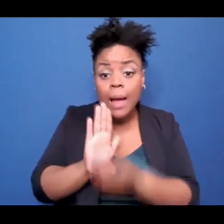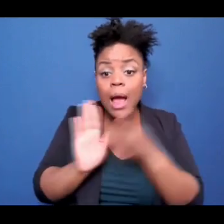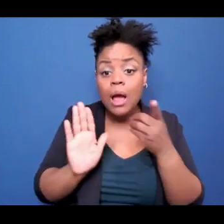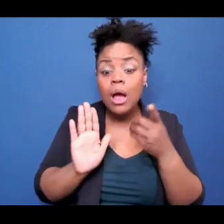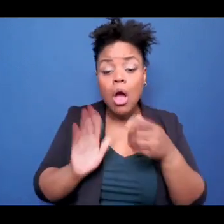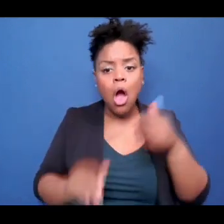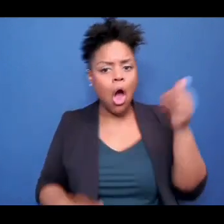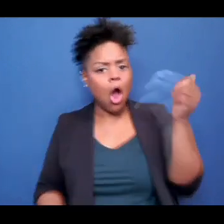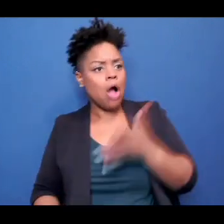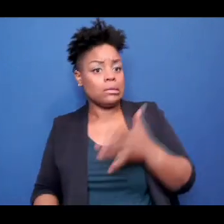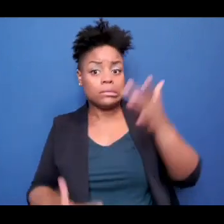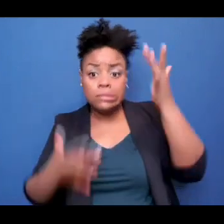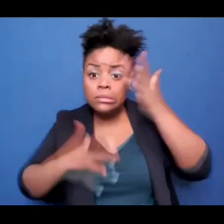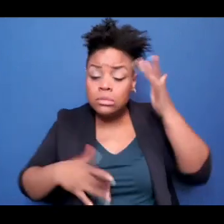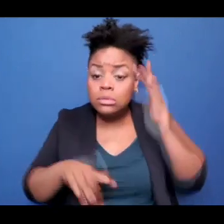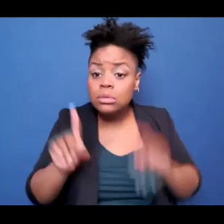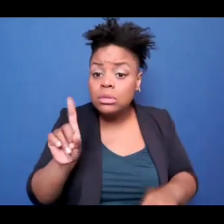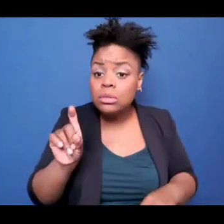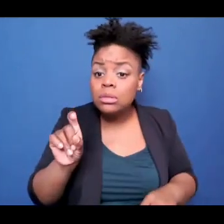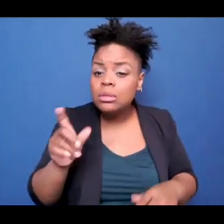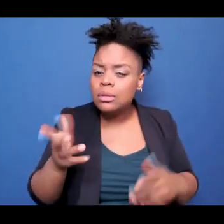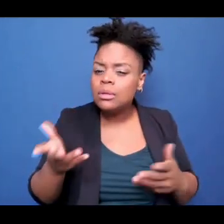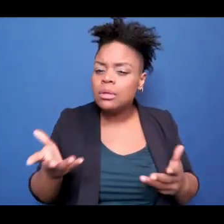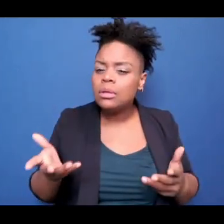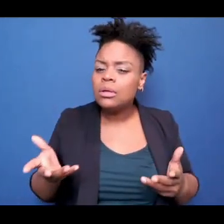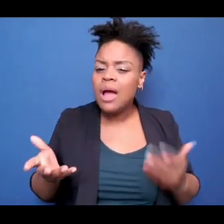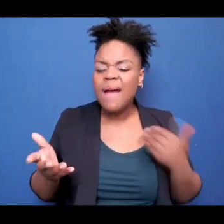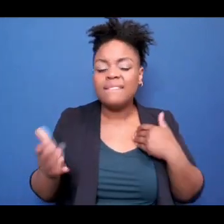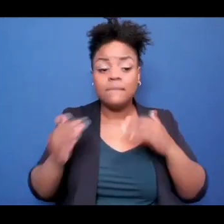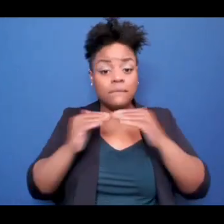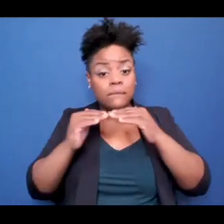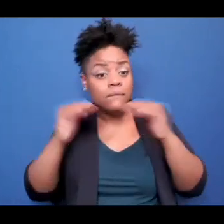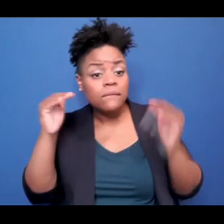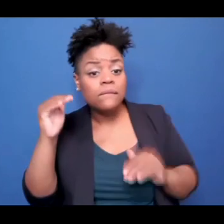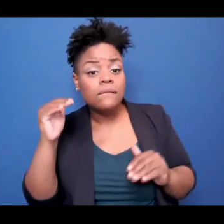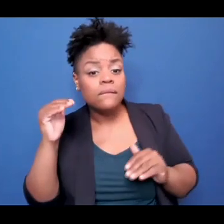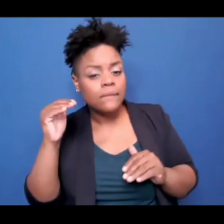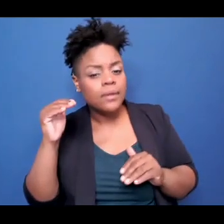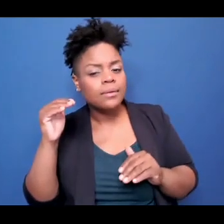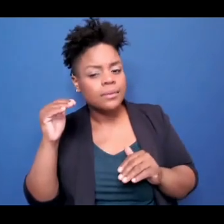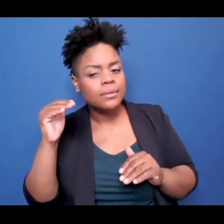DISCRIMINATION, IT IS A -- OR DISCRIMINATION, IT IS A FUND MEPTD AL CAUSE OF DISEASE AND